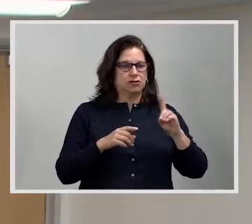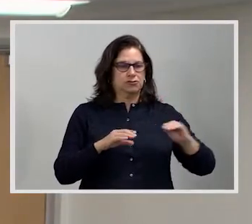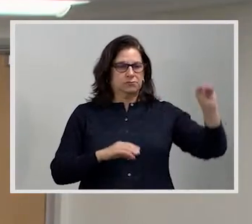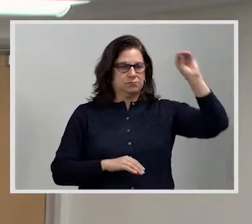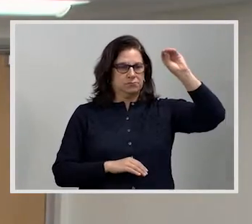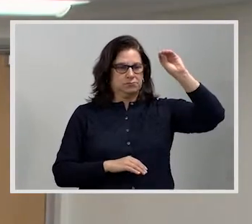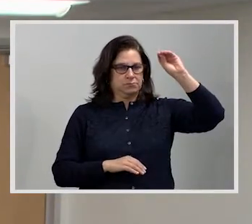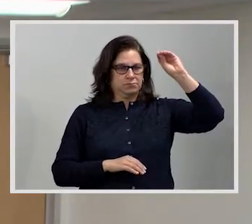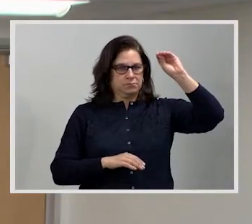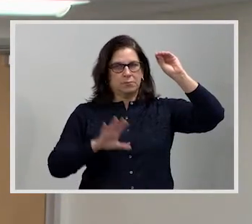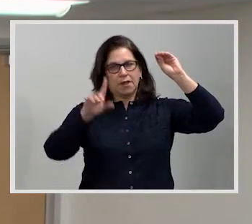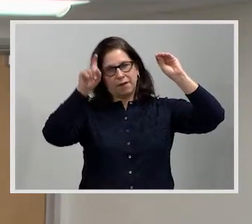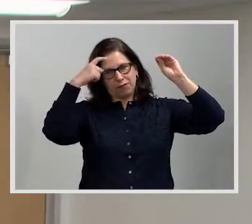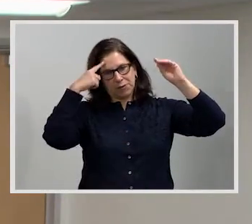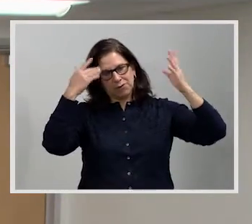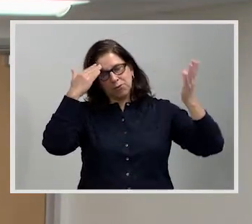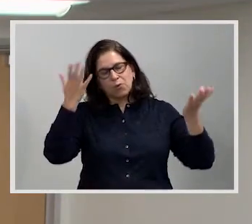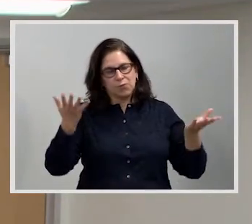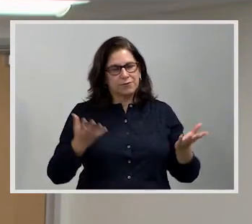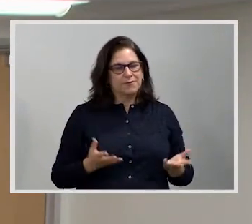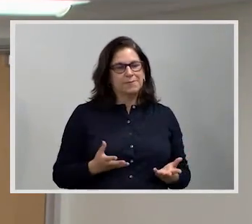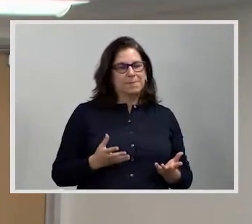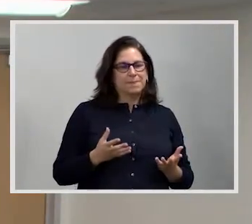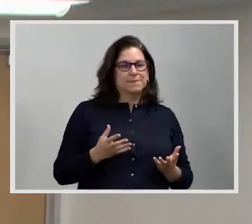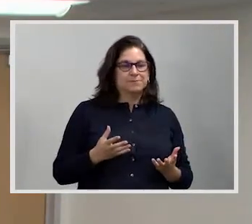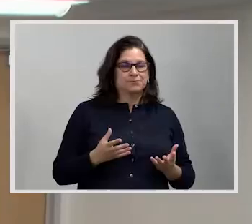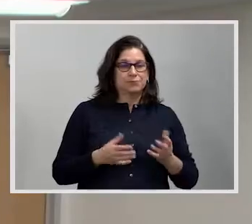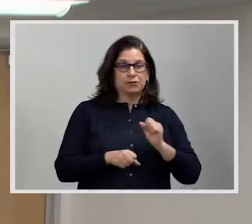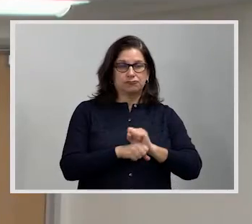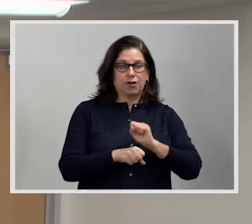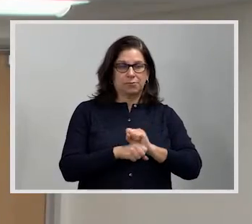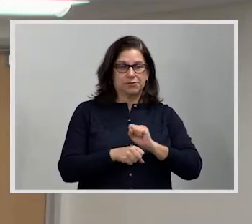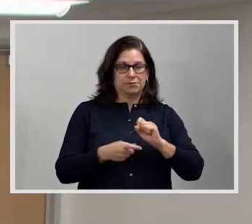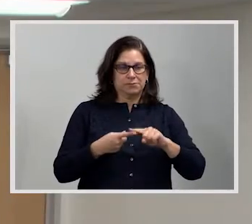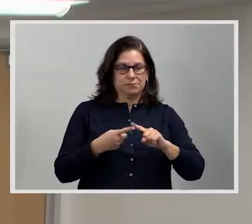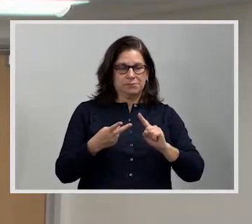BUT THE THING IS WE SAID JOBS AND EDUCATION IS VERY IMPORTANT. BUT IF YOU HAVE EDUCATION FIRST,